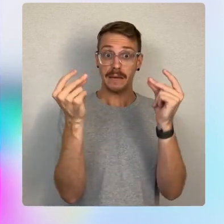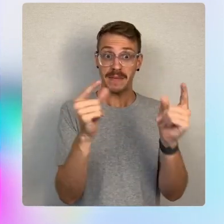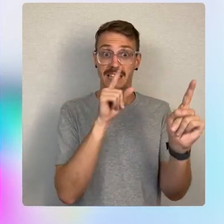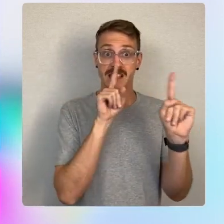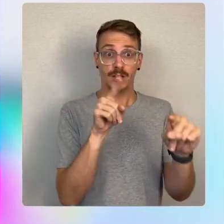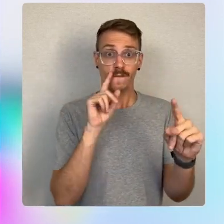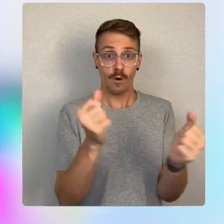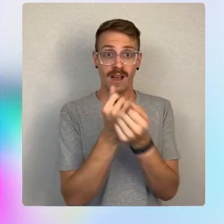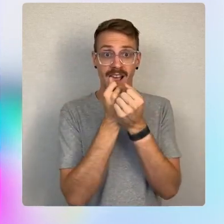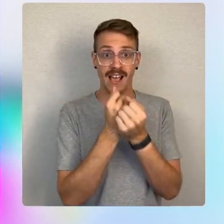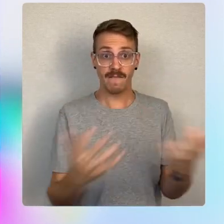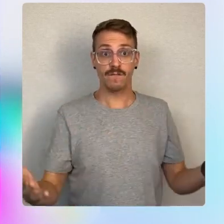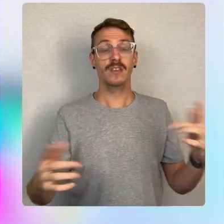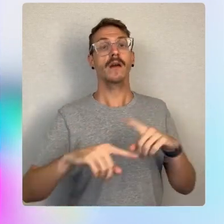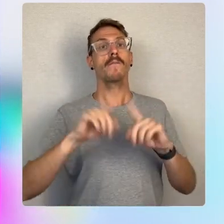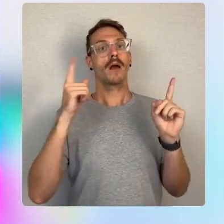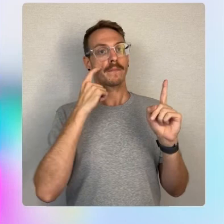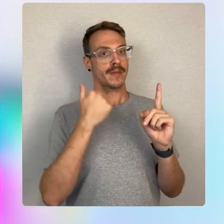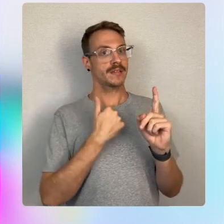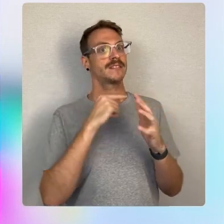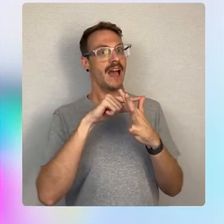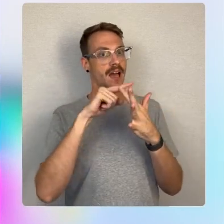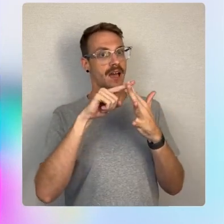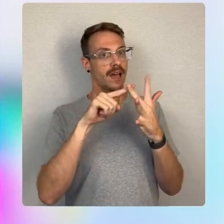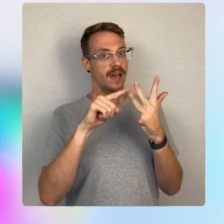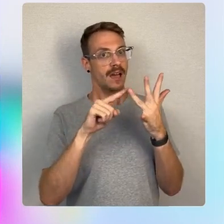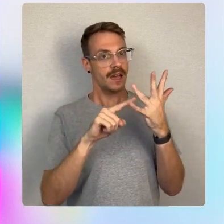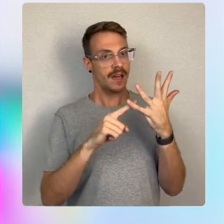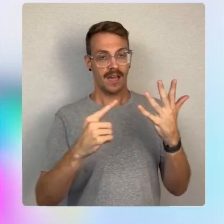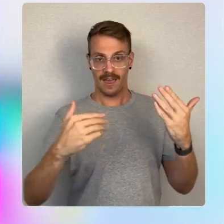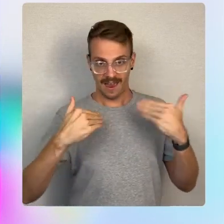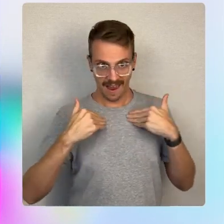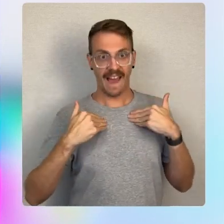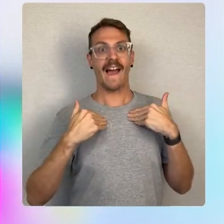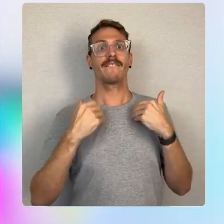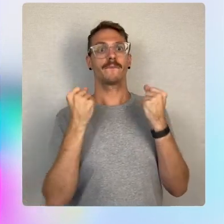but since there are lots of features